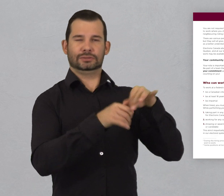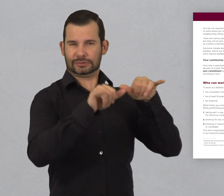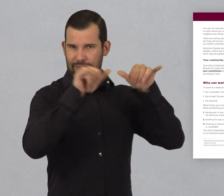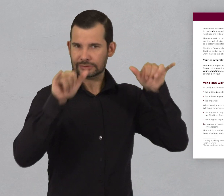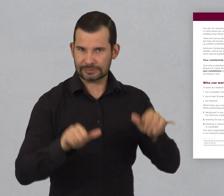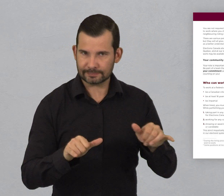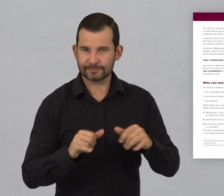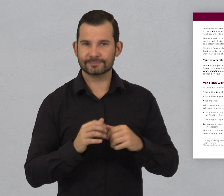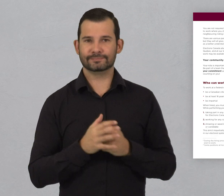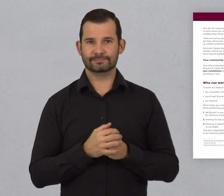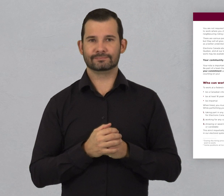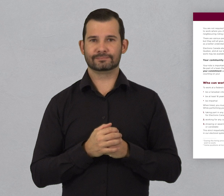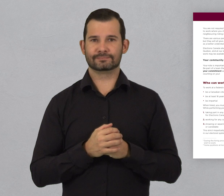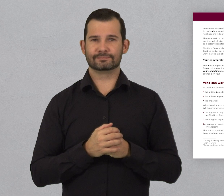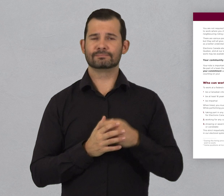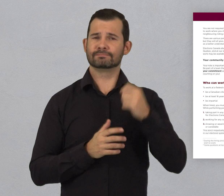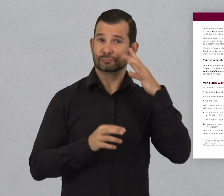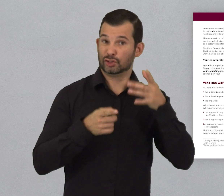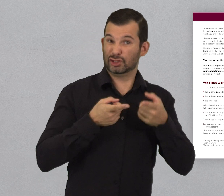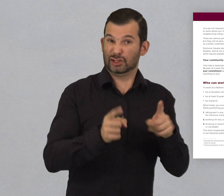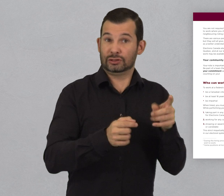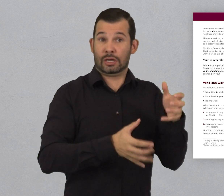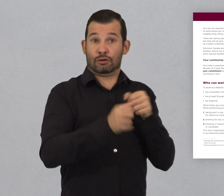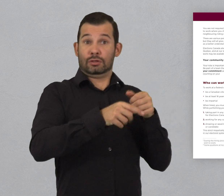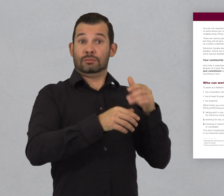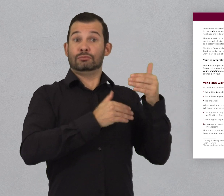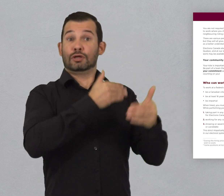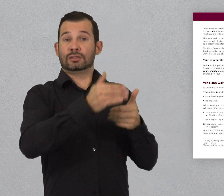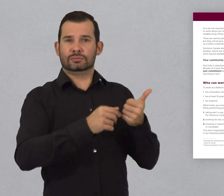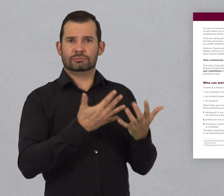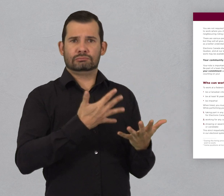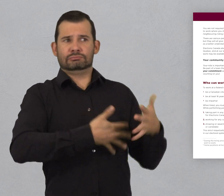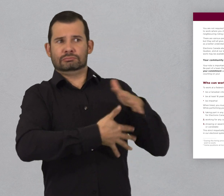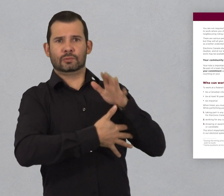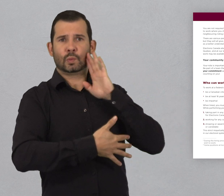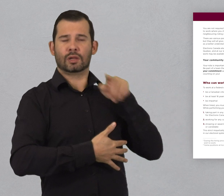in our electoral system. 1 During the hiring process,